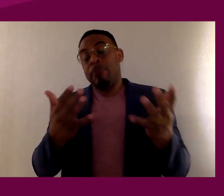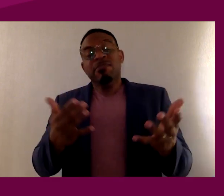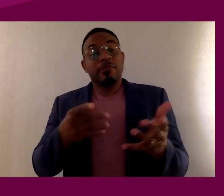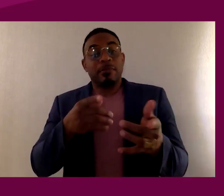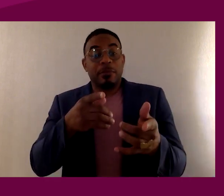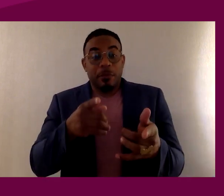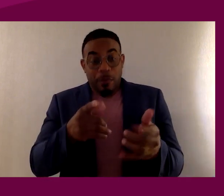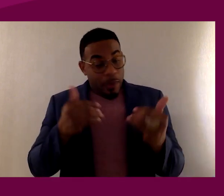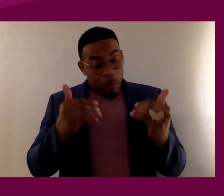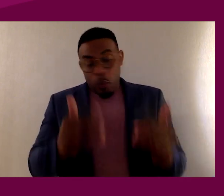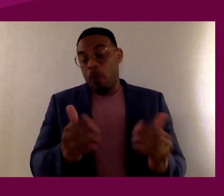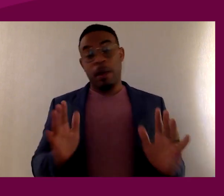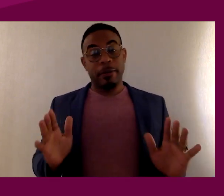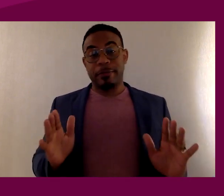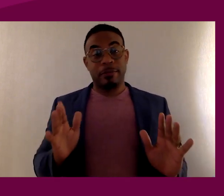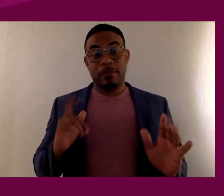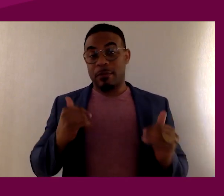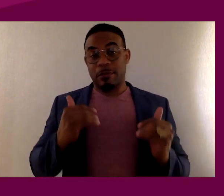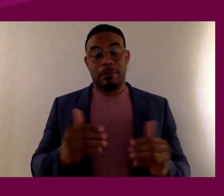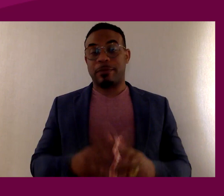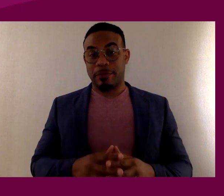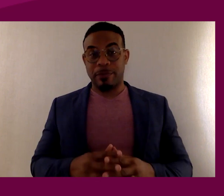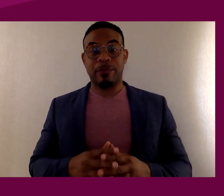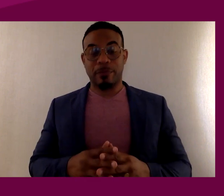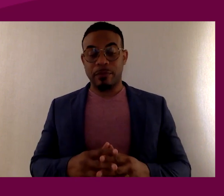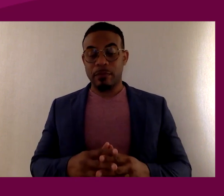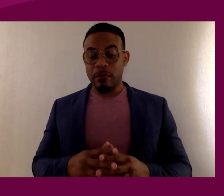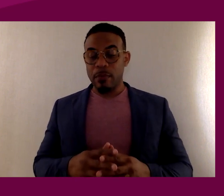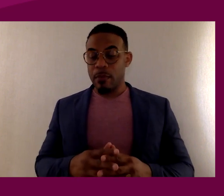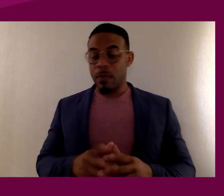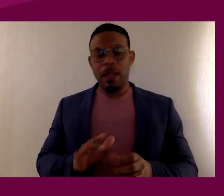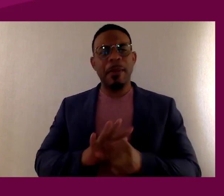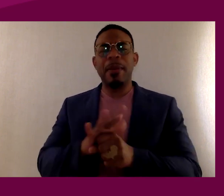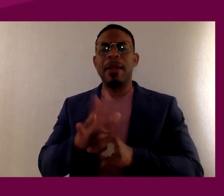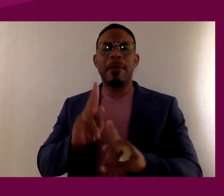Bruce Curtis: I'm sorry. You move on. You just move on.